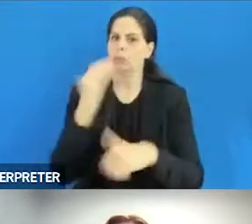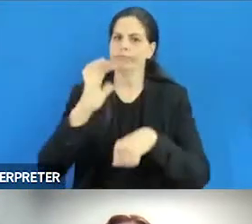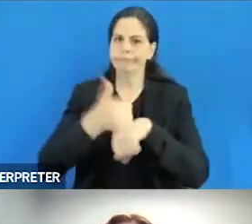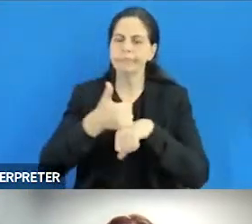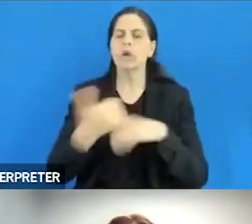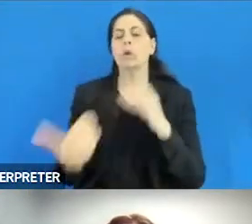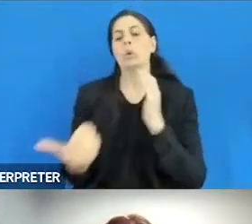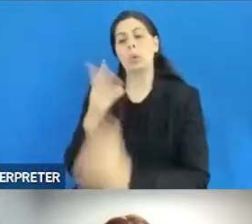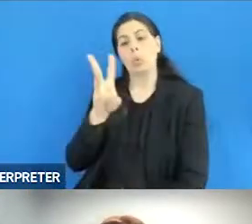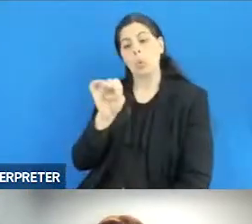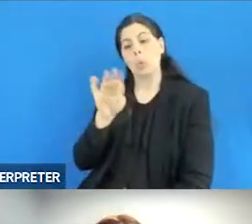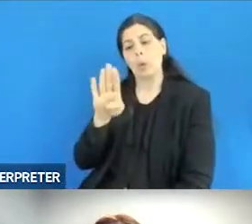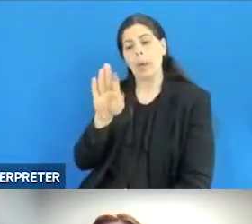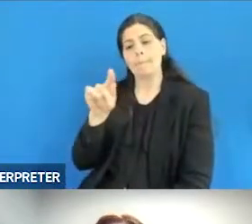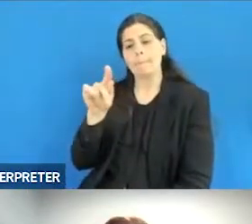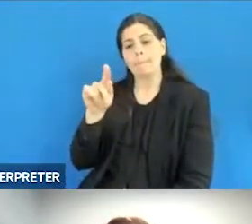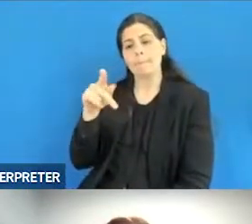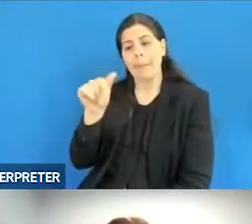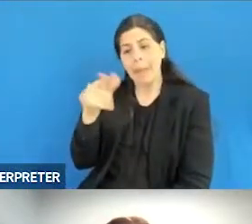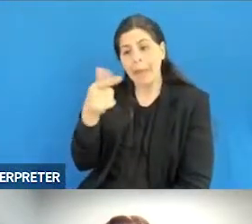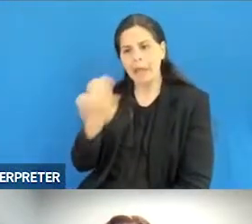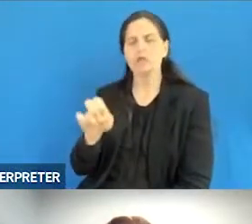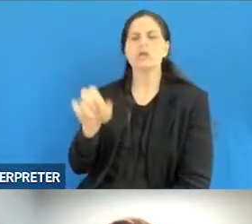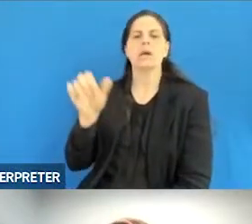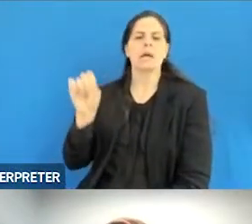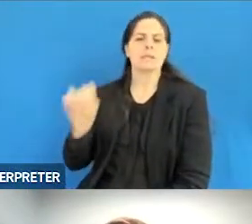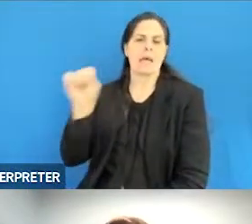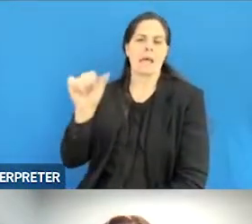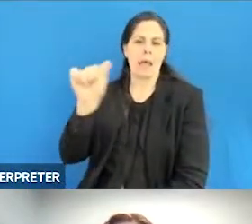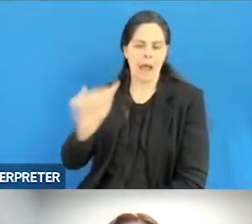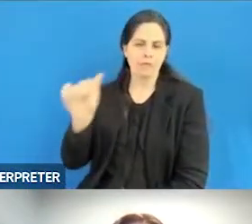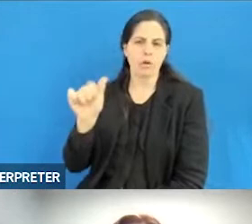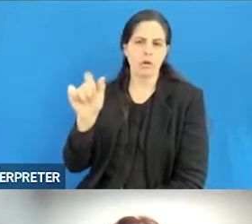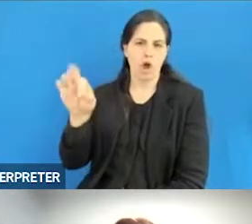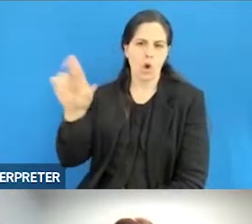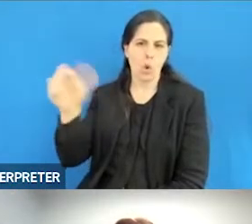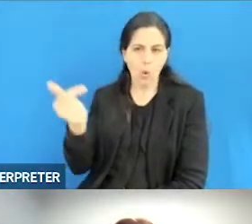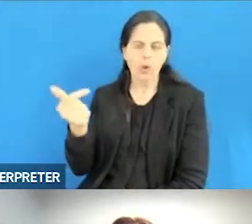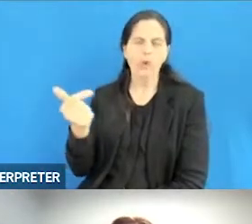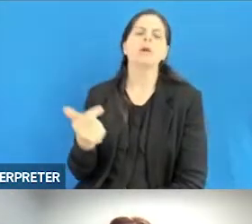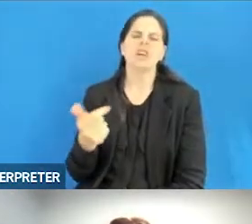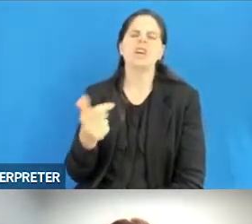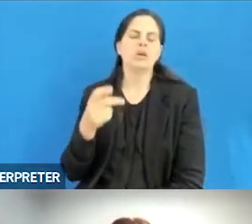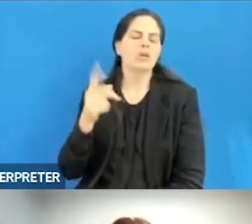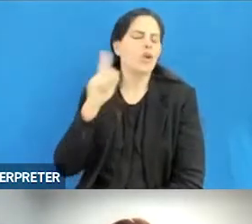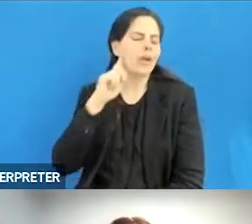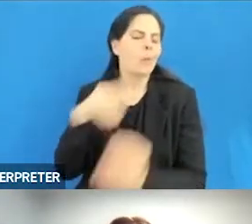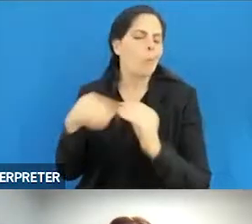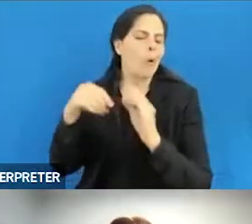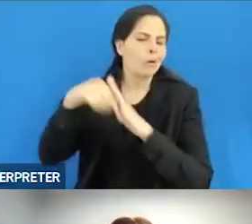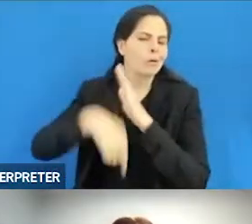at SAGAFTRA.org/podcastcontracts. You'll be hearing more about that later. And we have an automated signatory portal